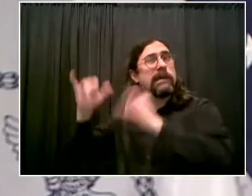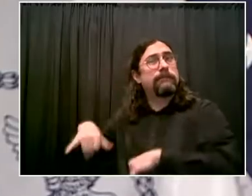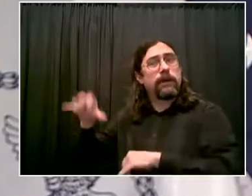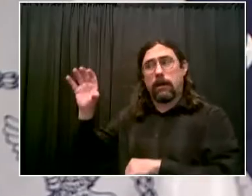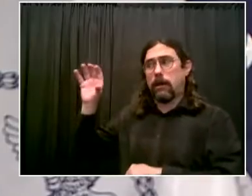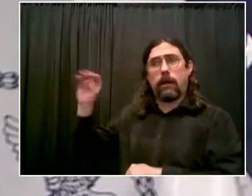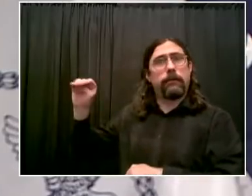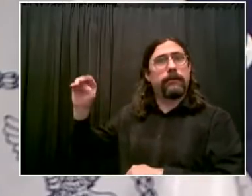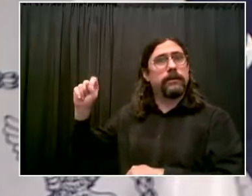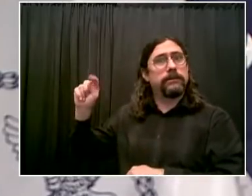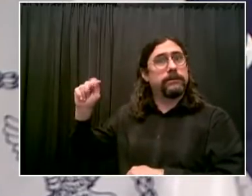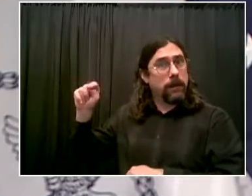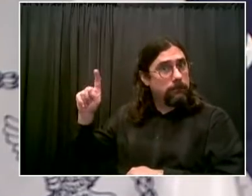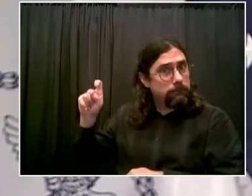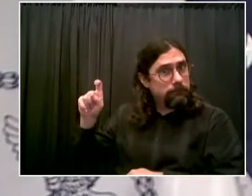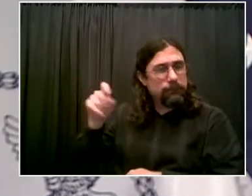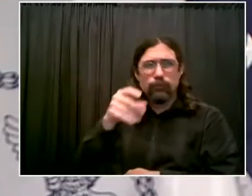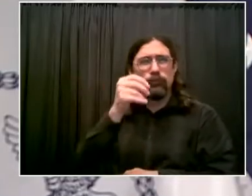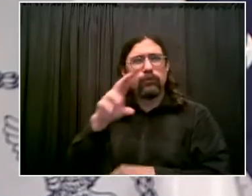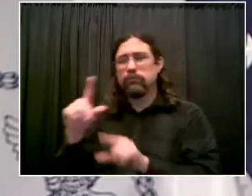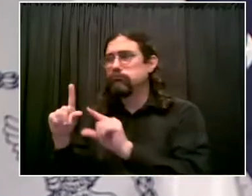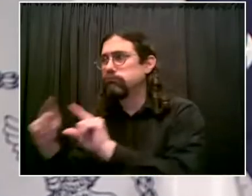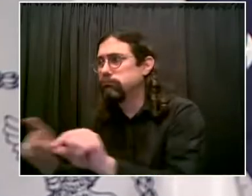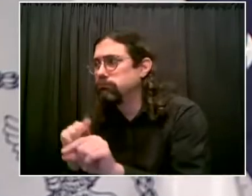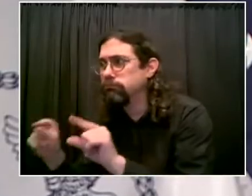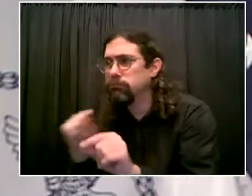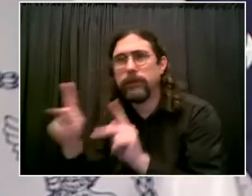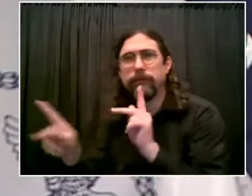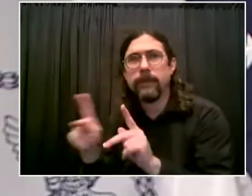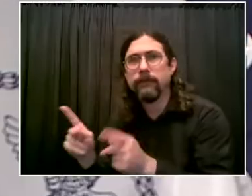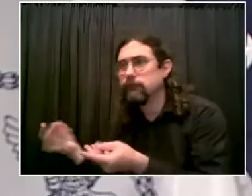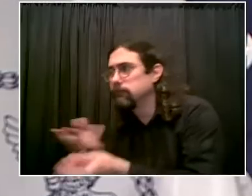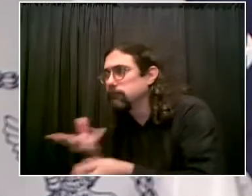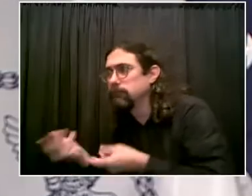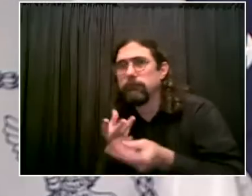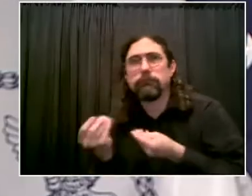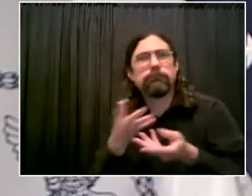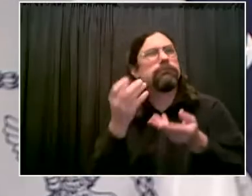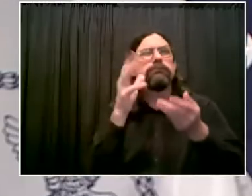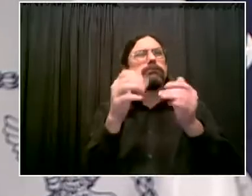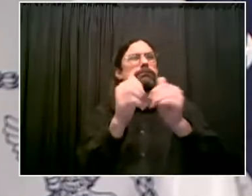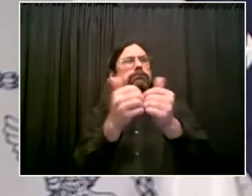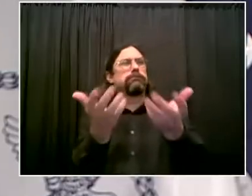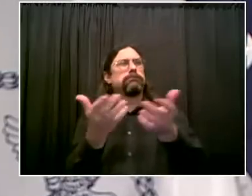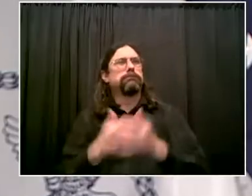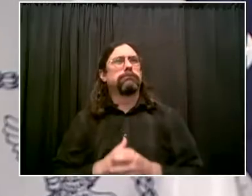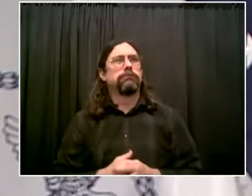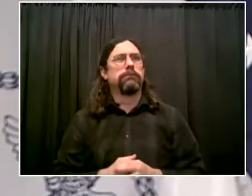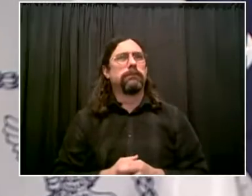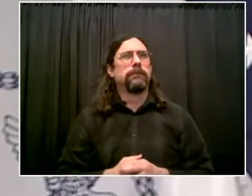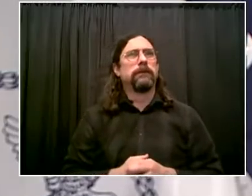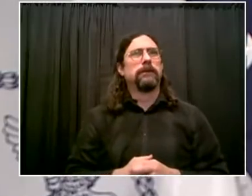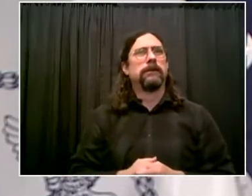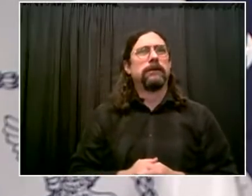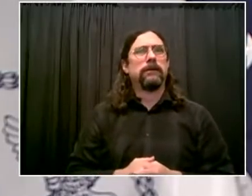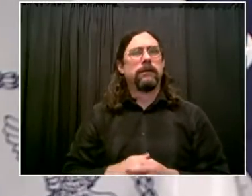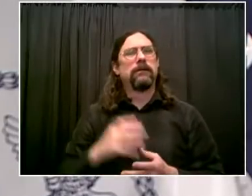SOMEWHERE OR IS THERE JUST WORD- OF-MOUTH? HAPPY TO GET OUR OFFICERS TO SHOW YOU WHAT SOMEF OTHEY